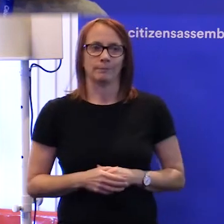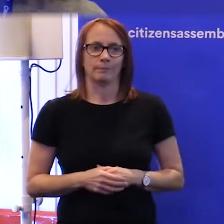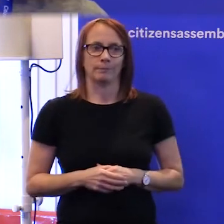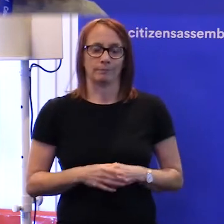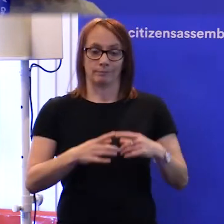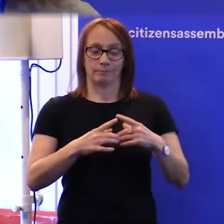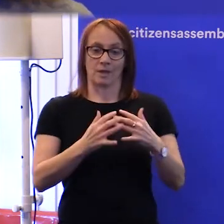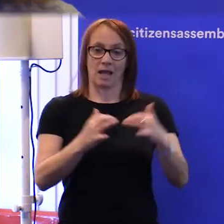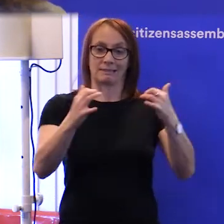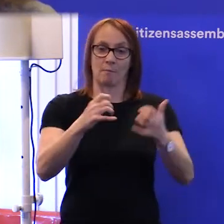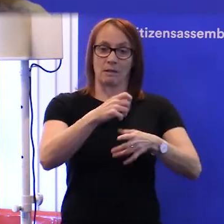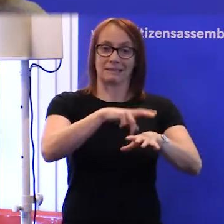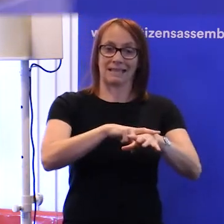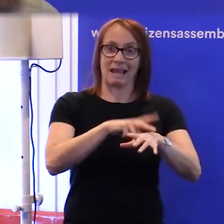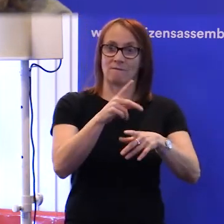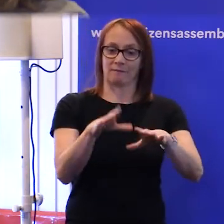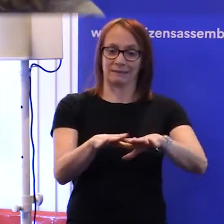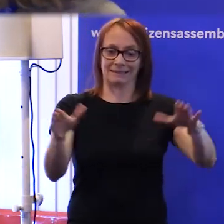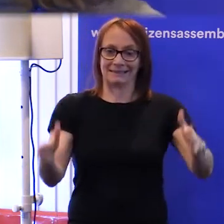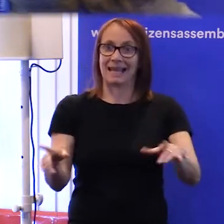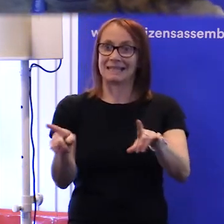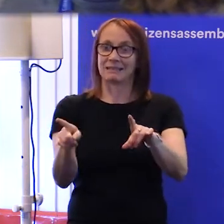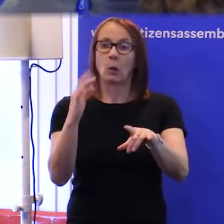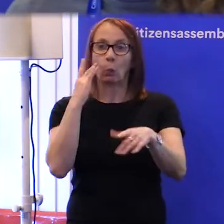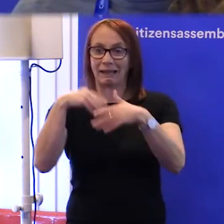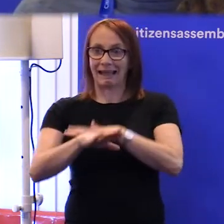secretary at have a desk outside where you picked up your barges and your packs